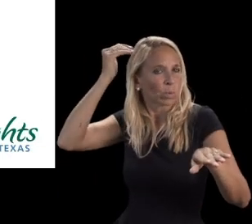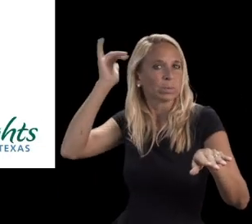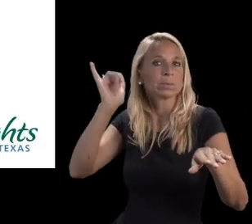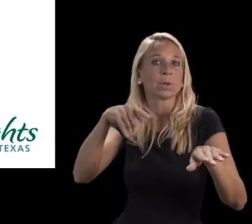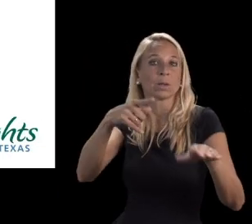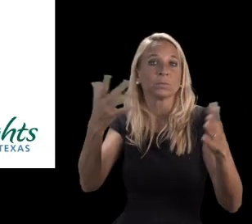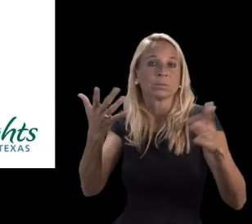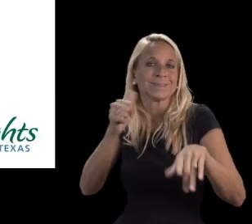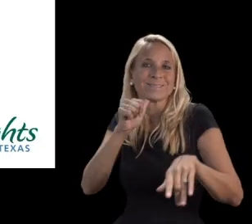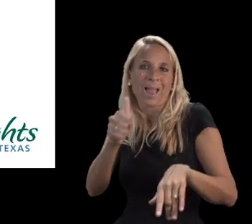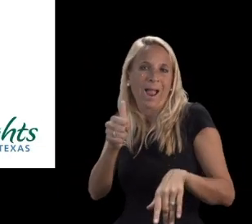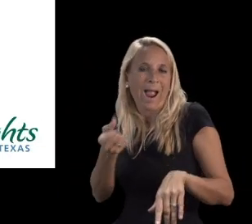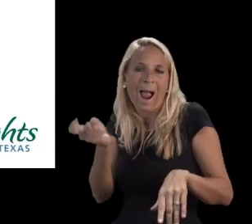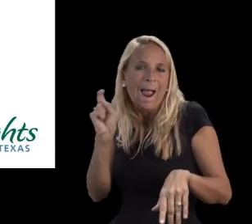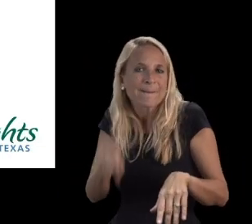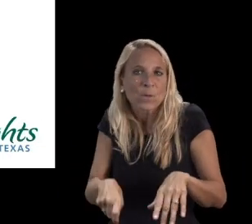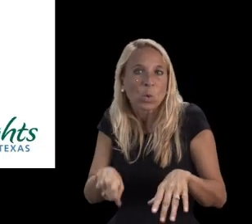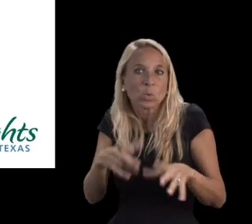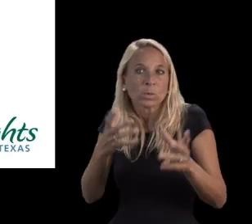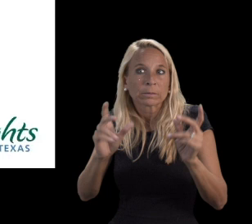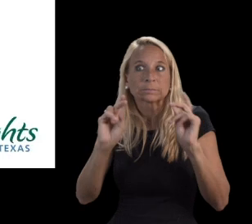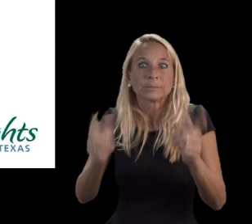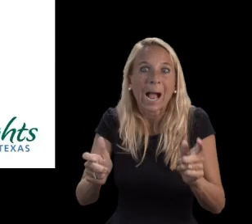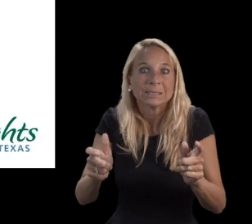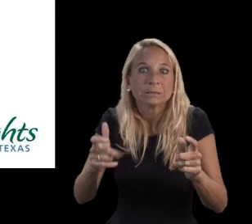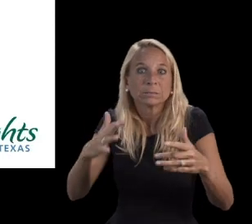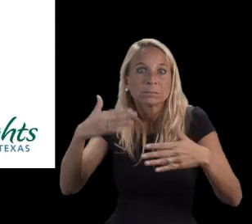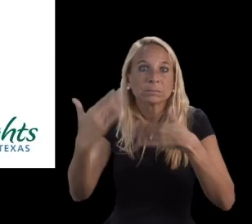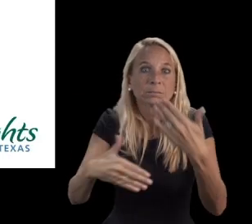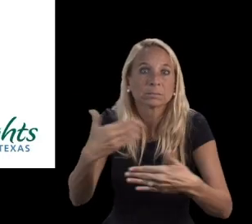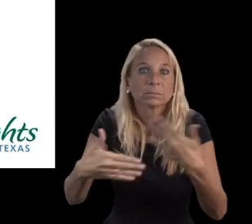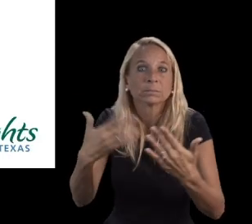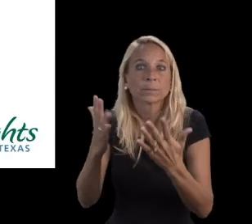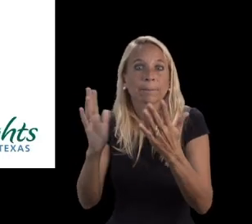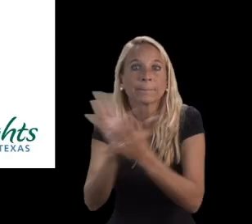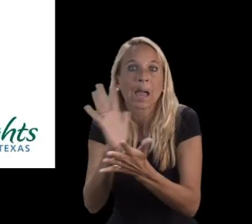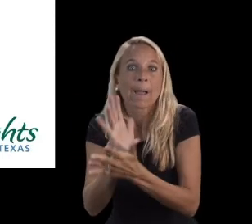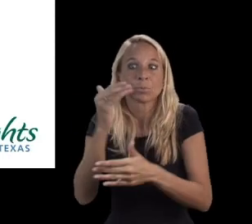But just so that you're aware, you don't have to go through the process of the hearing